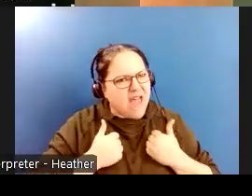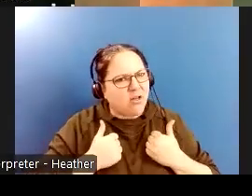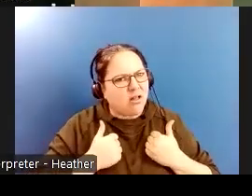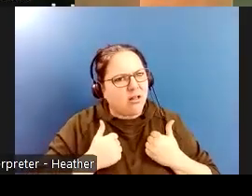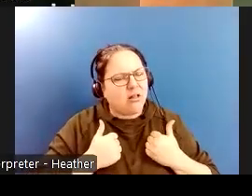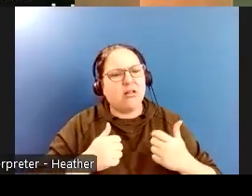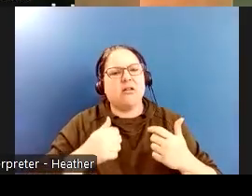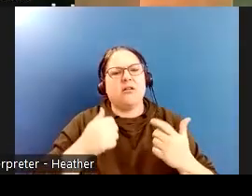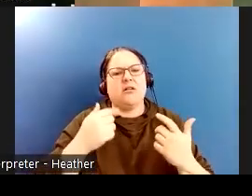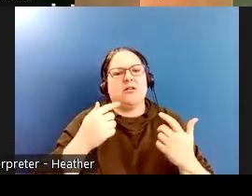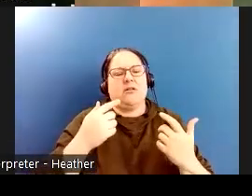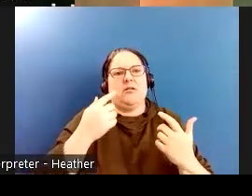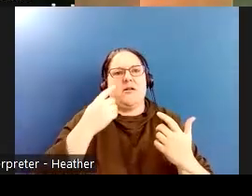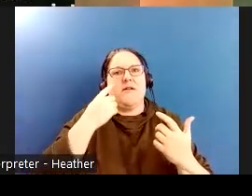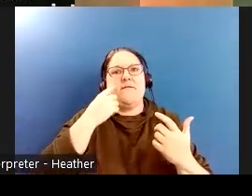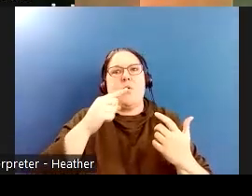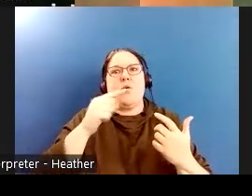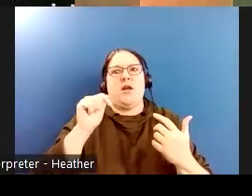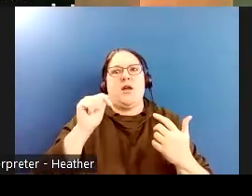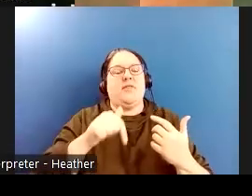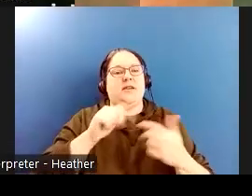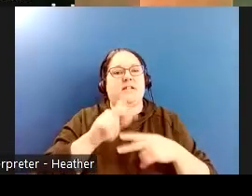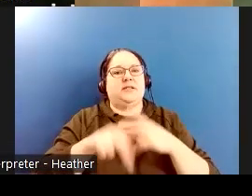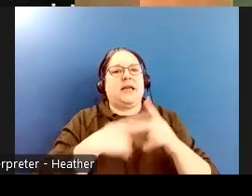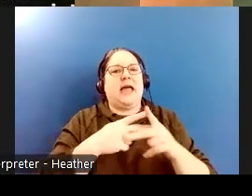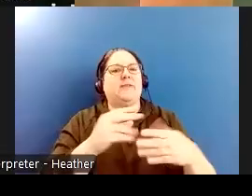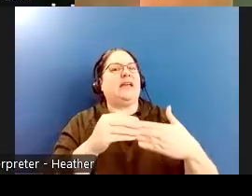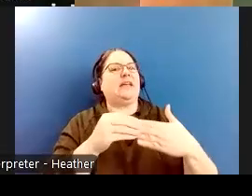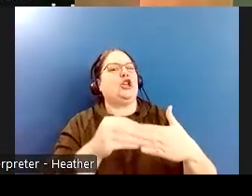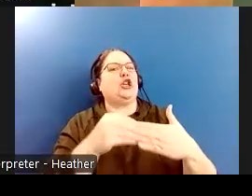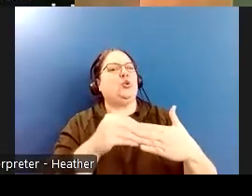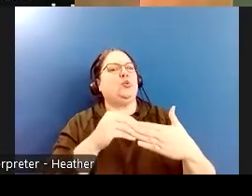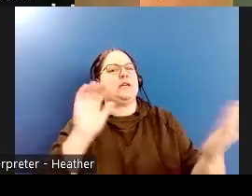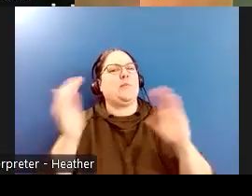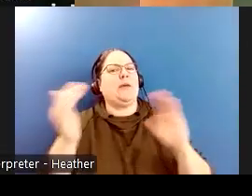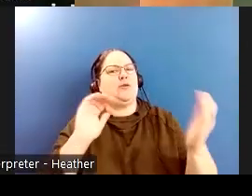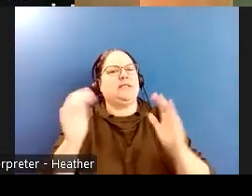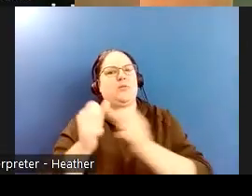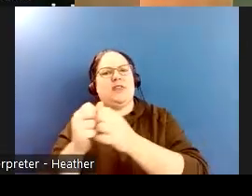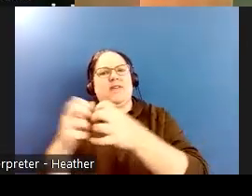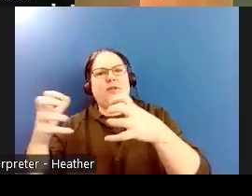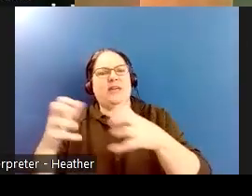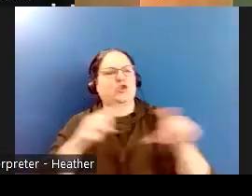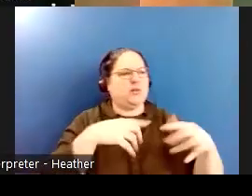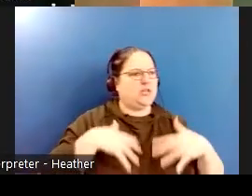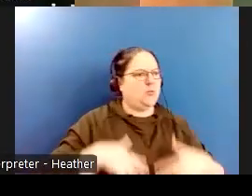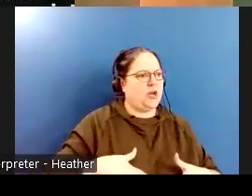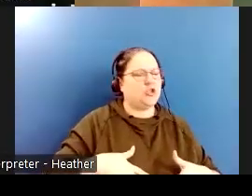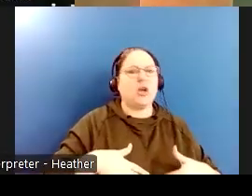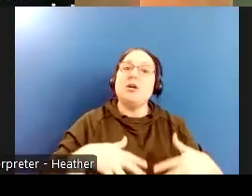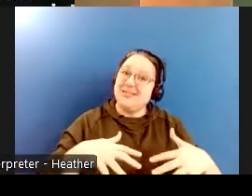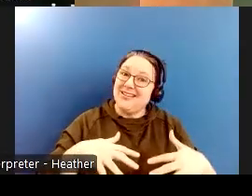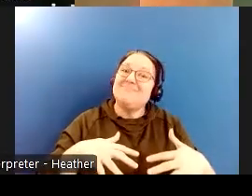with even this kind of very loose association with inflammation, it also tracks on to worse survival.